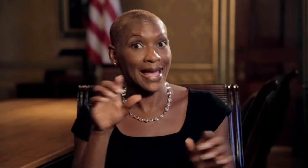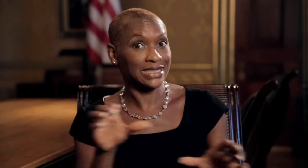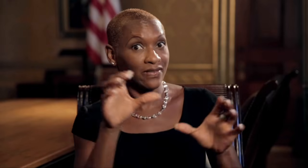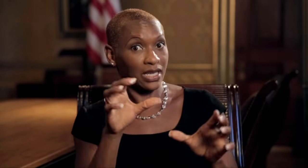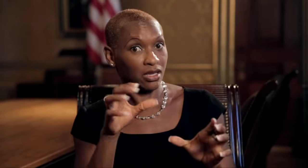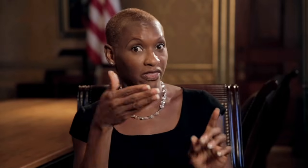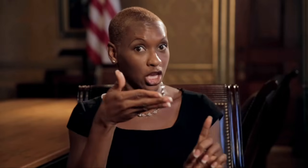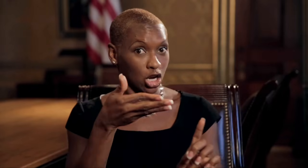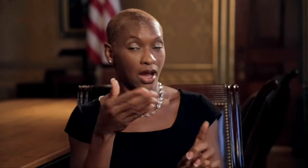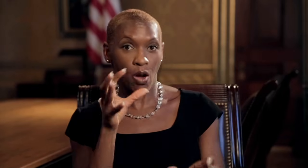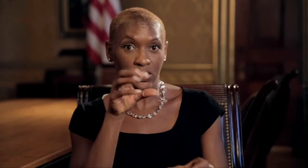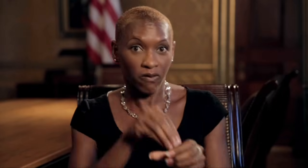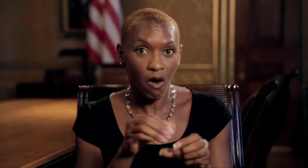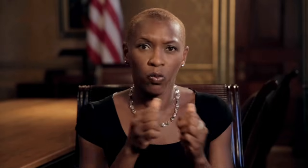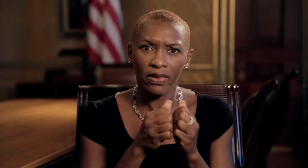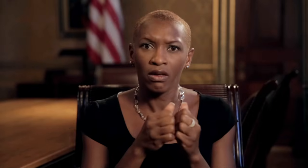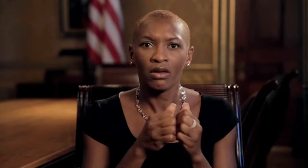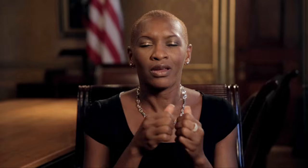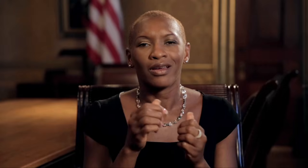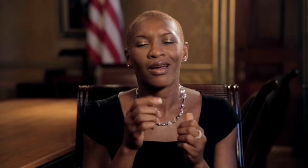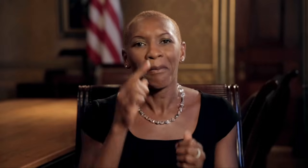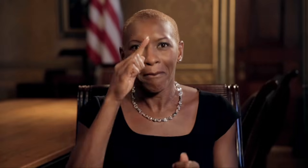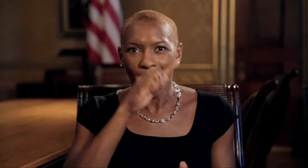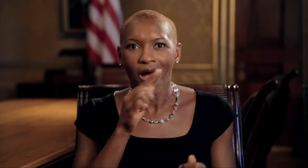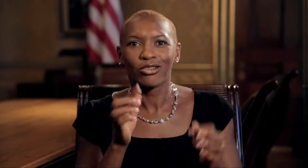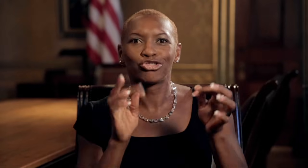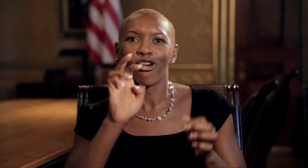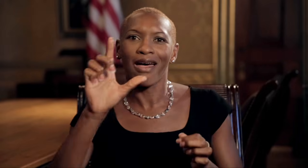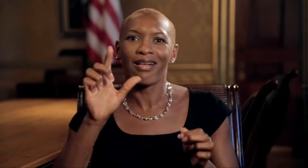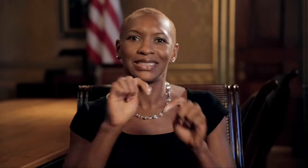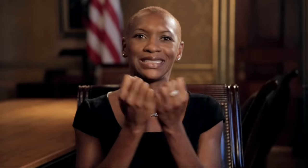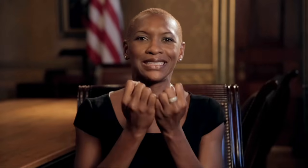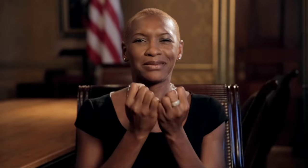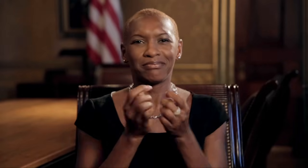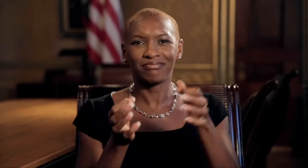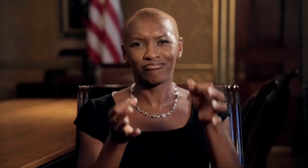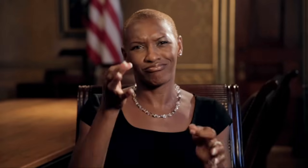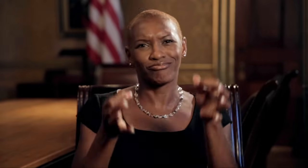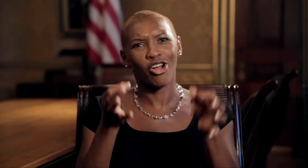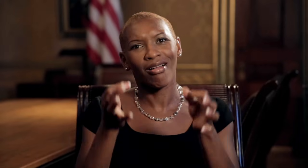One activity there that I was involved with was the Mock Trial team.